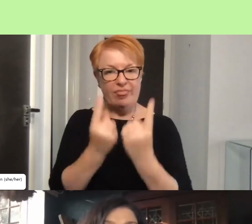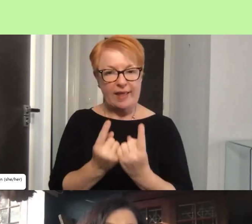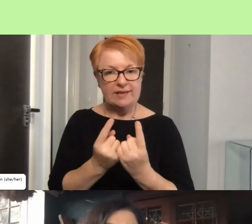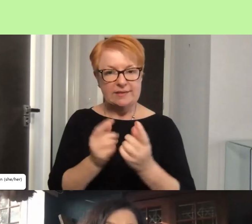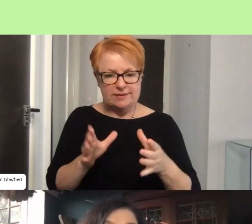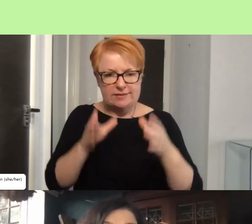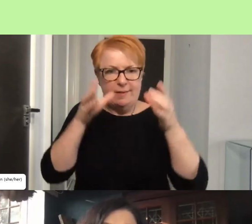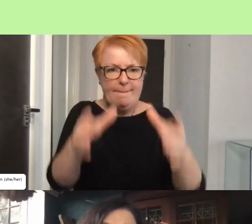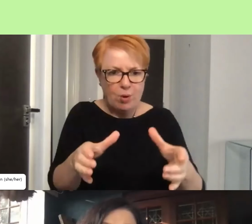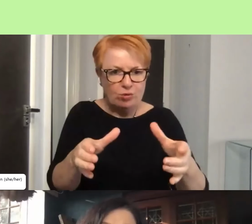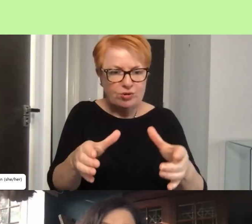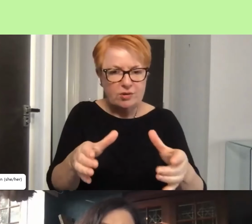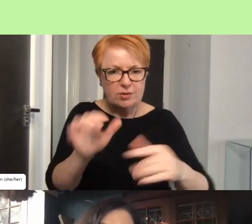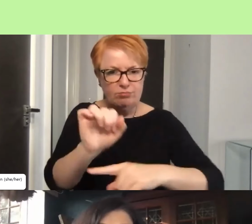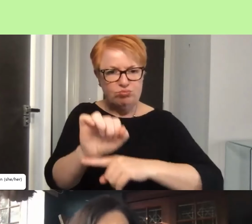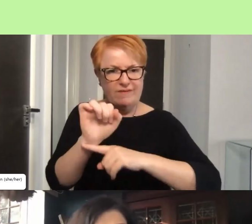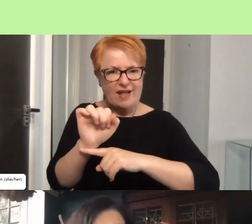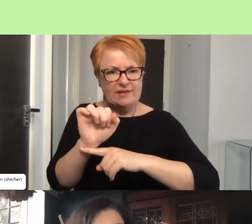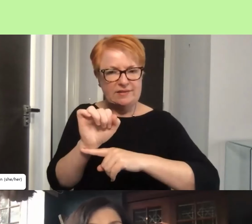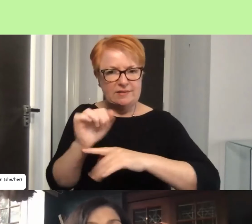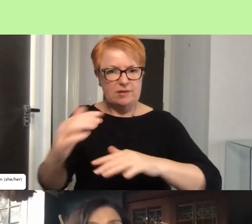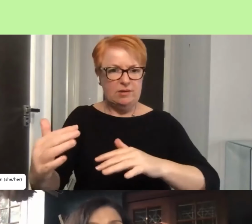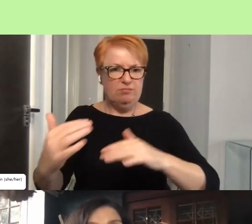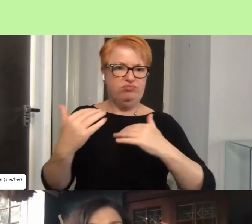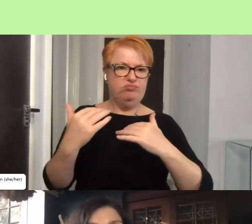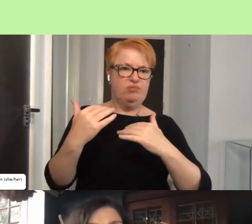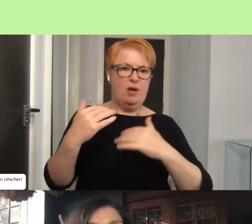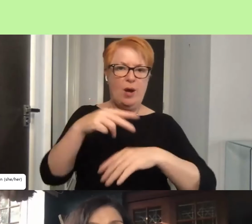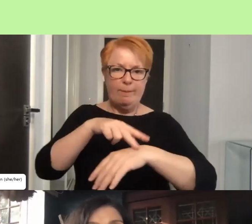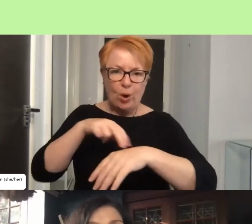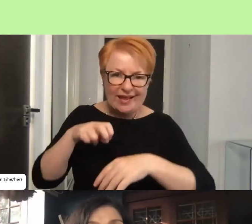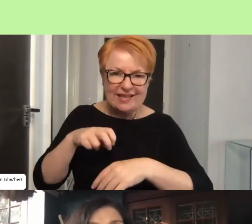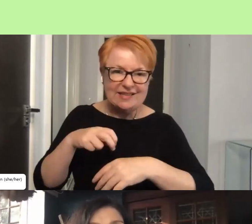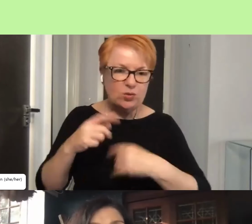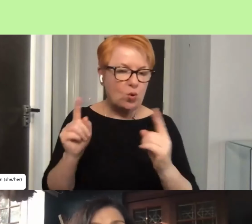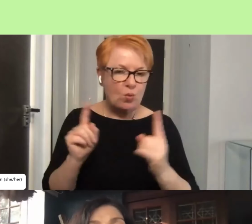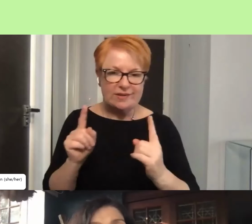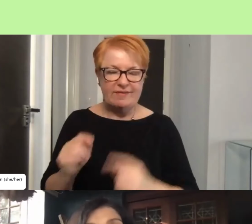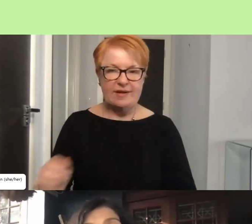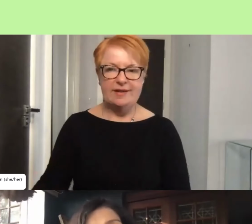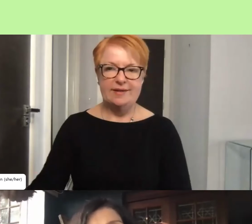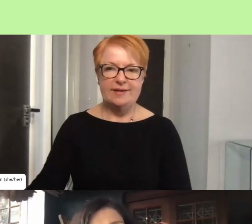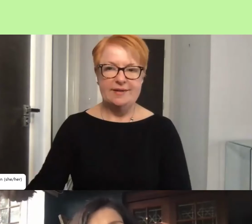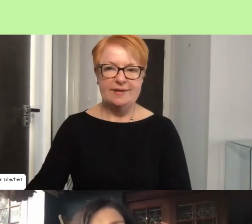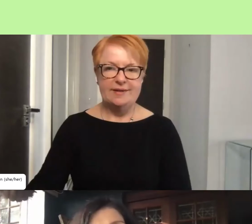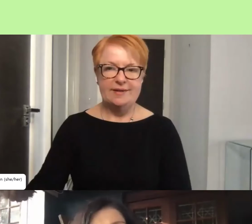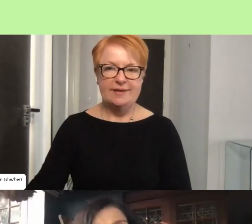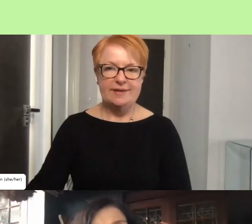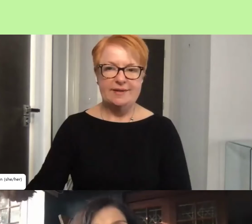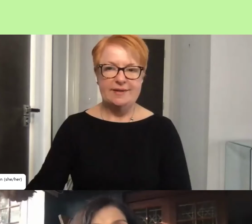order to prevent, you know, the police from coming in, etc. or the tanks from coming in.